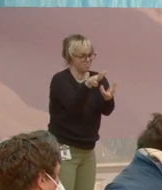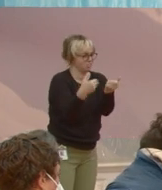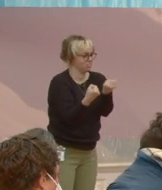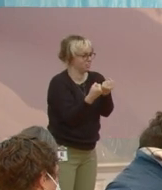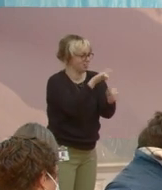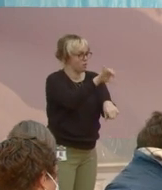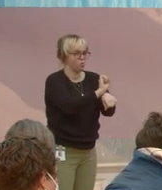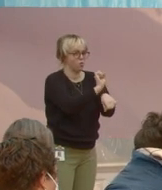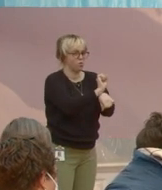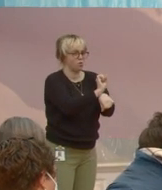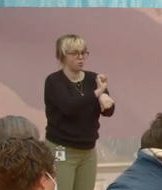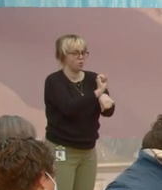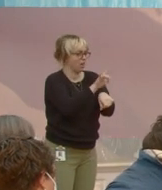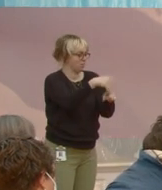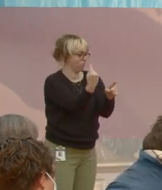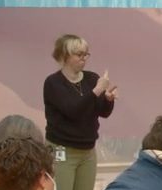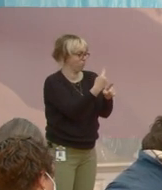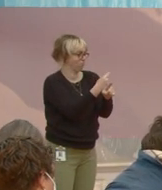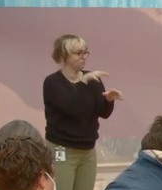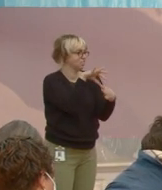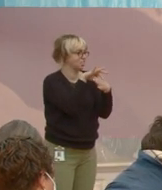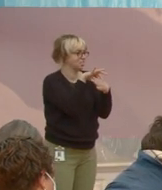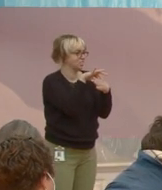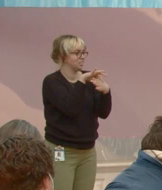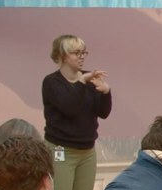work in the current context and I with us that was Coronavirus,